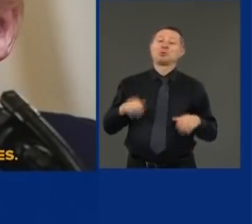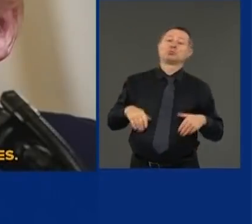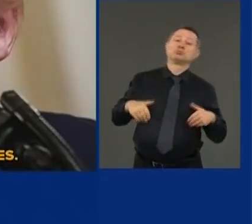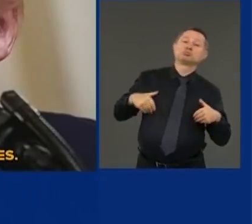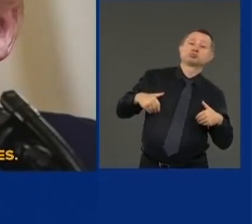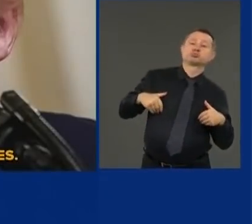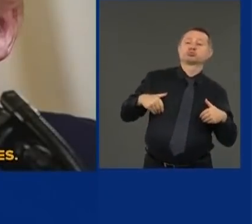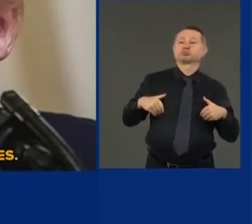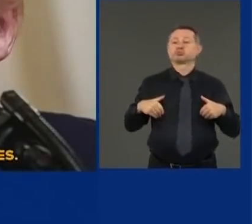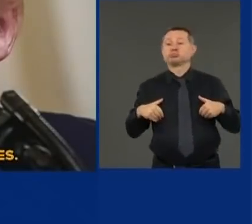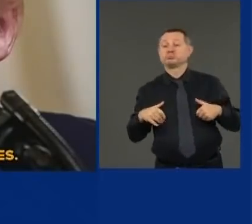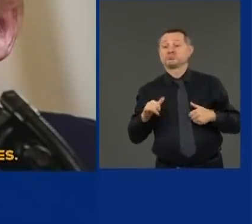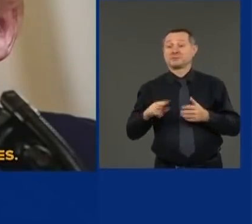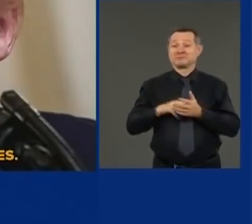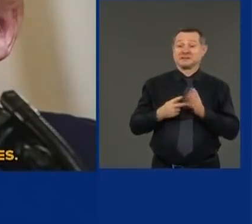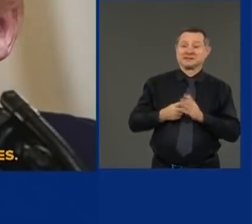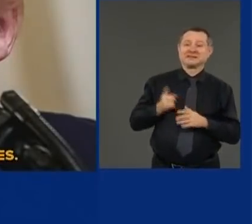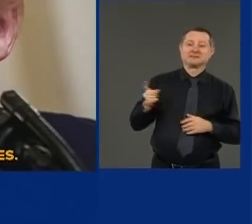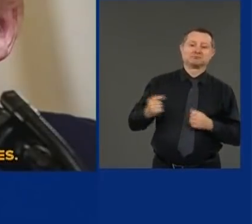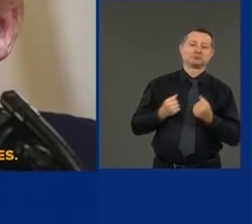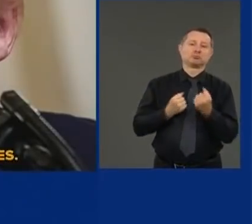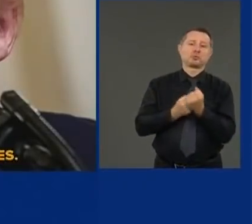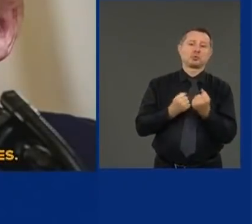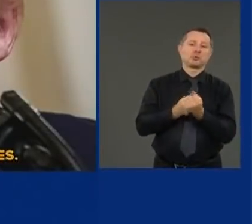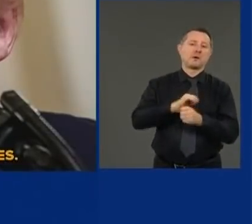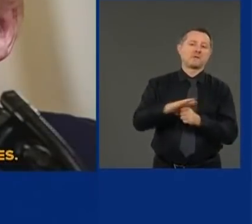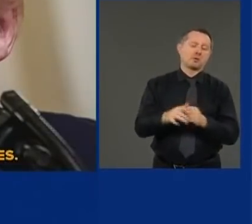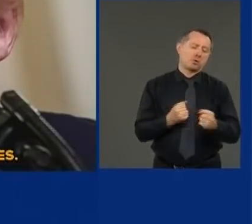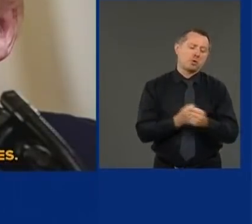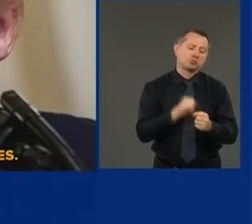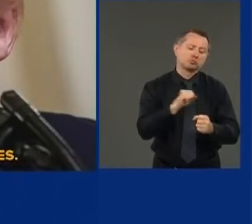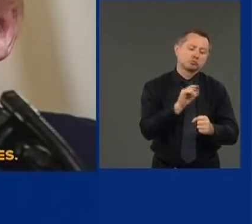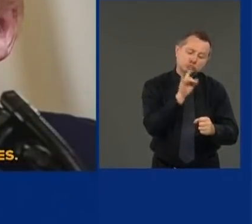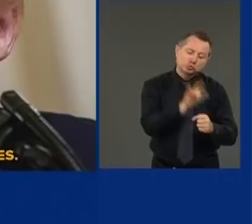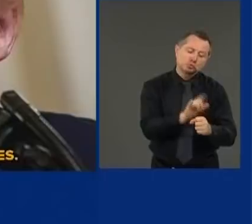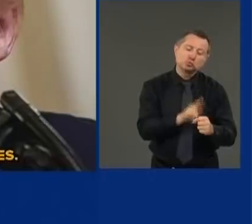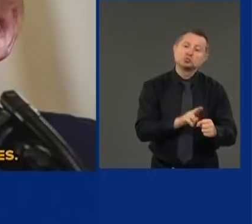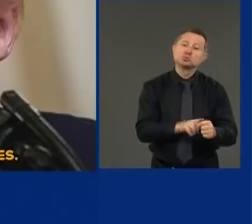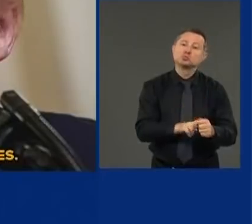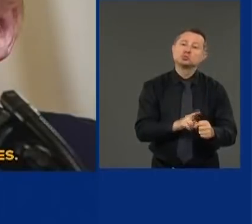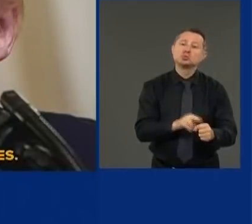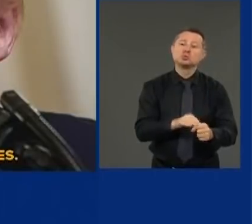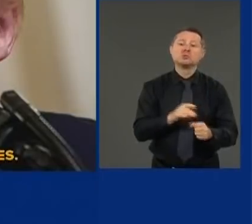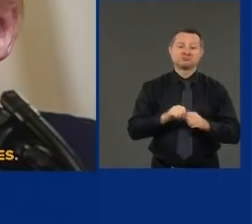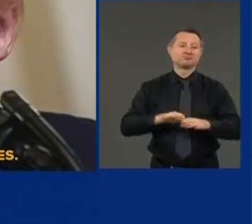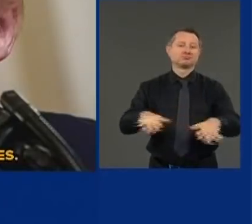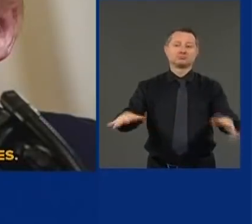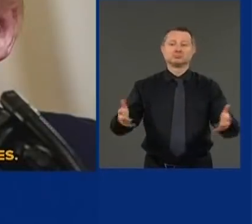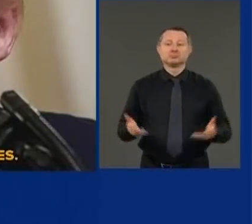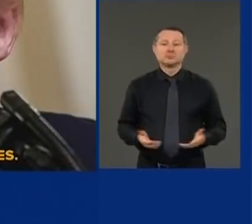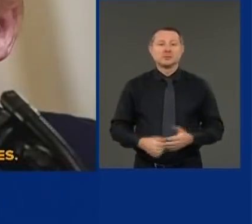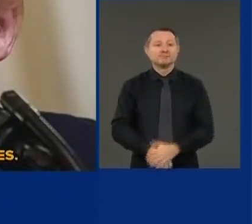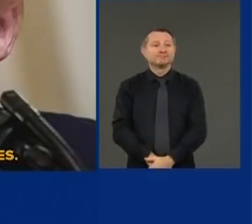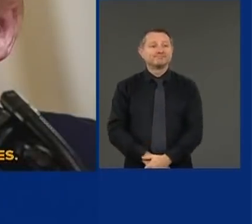STANDS UP TO DO OUR PART. IF HE DOES NOT ACKNOWLEDGE THAT THEN HE IS FACILITATING THE